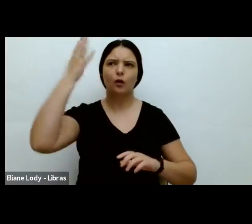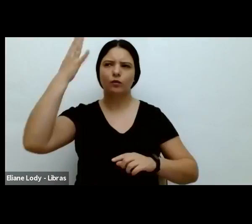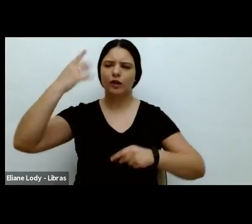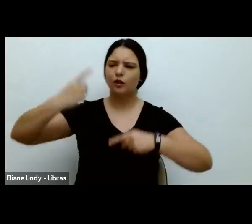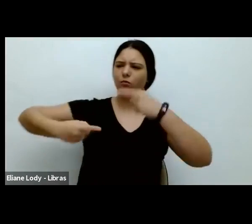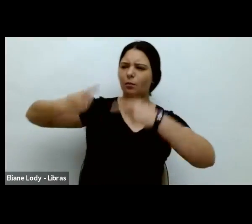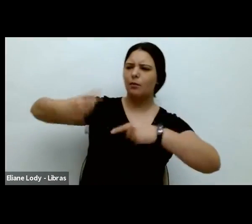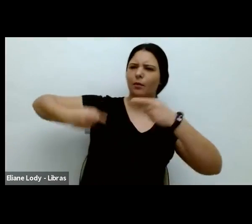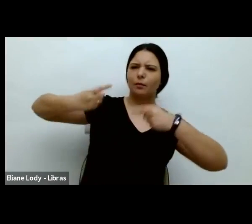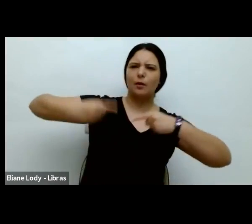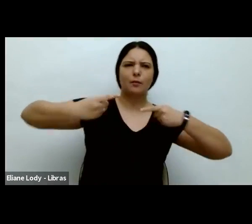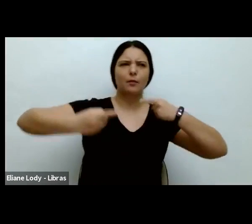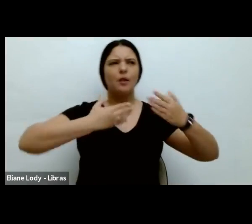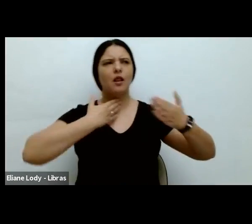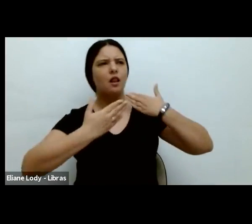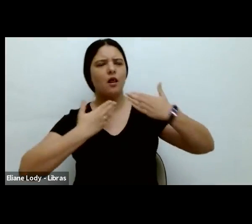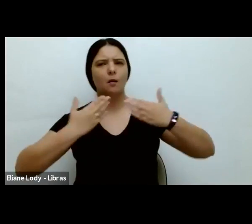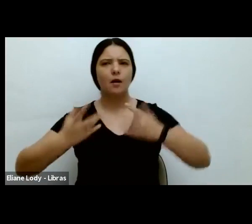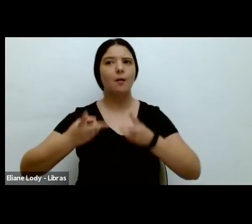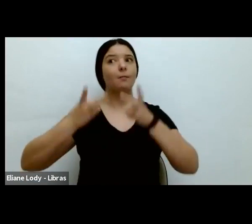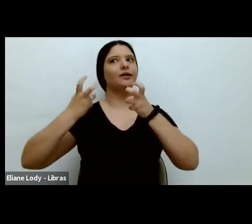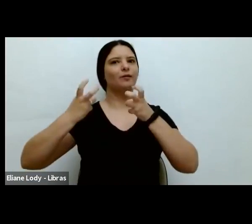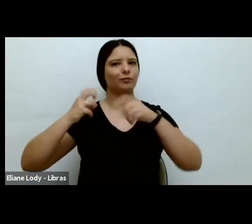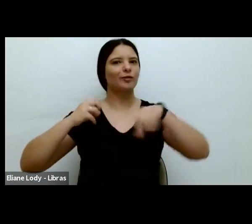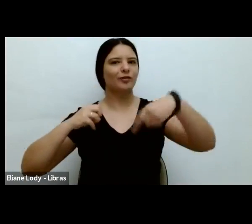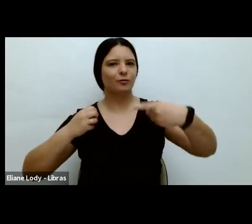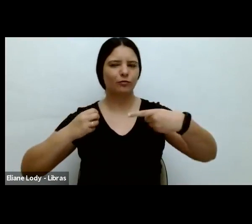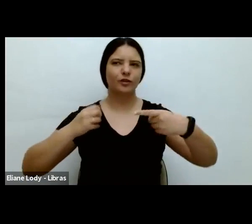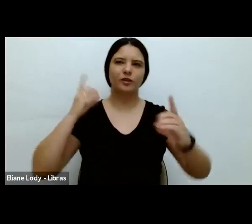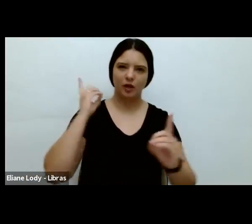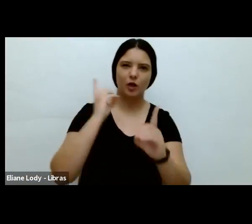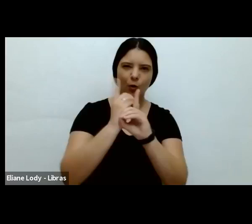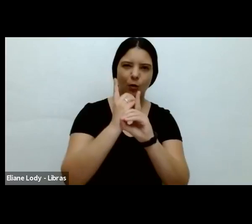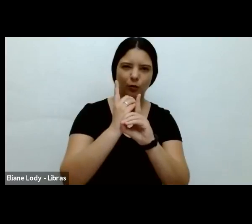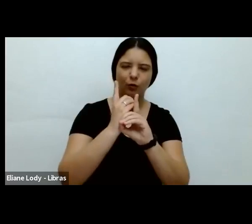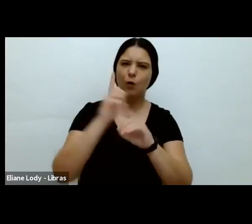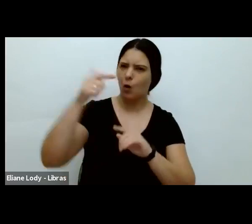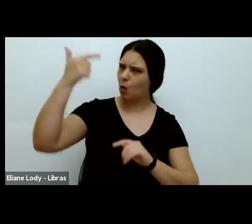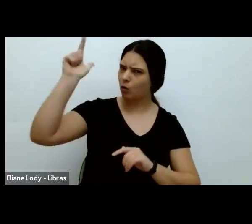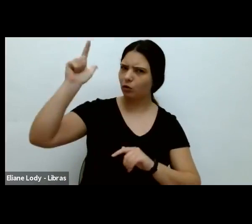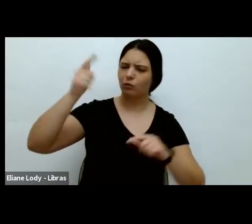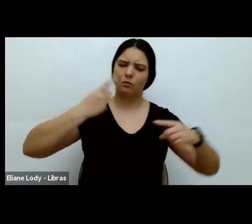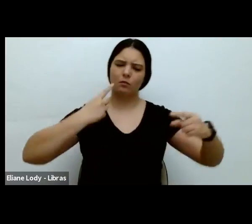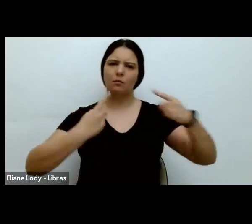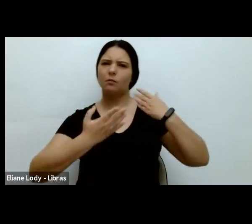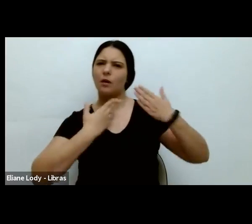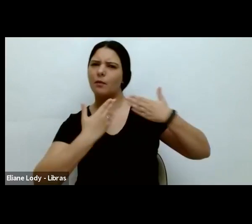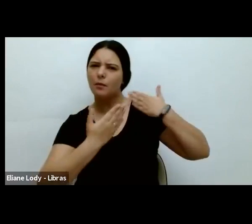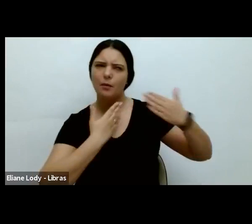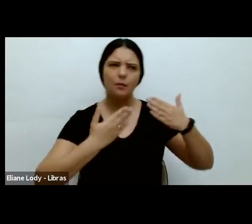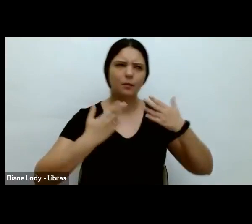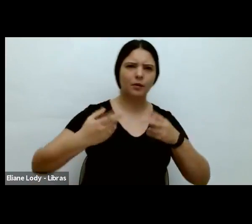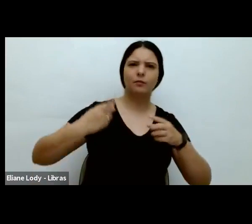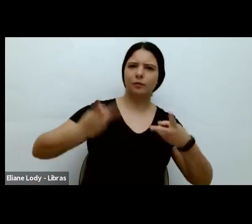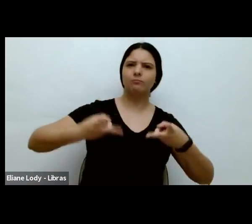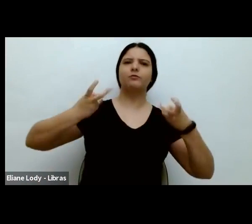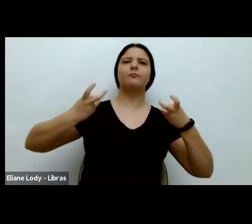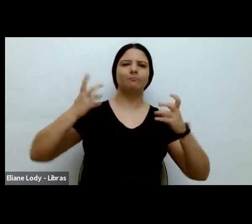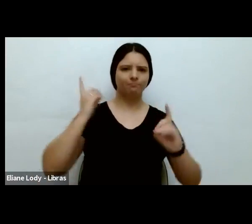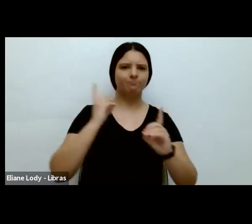these encounters. The second. The second aspect.